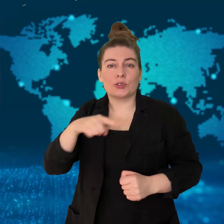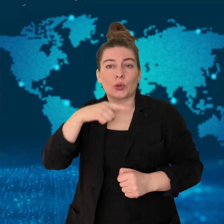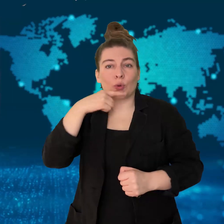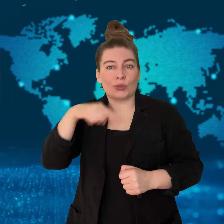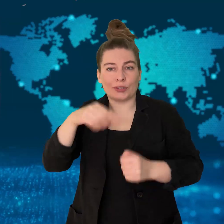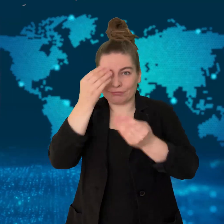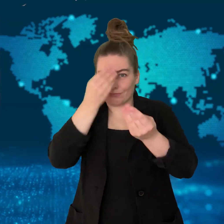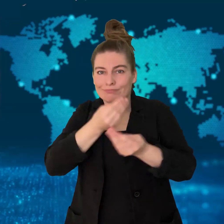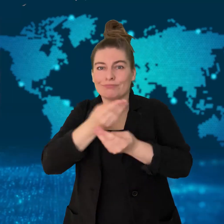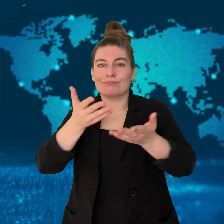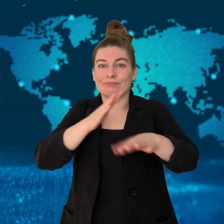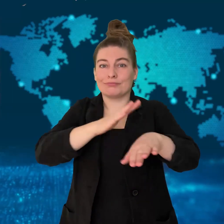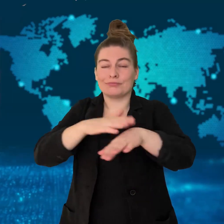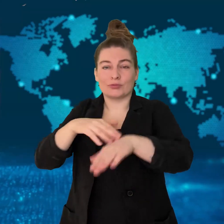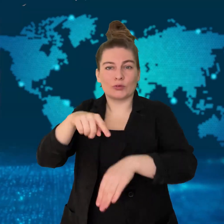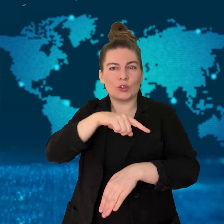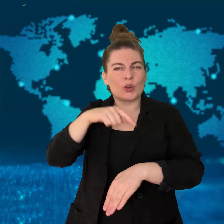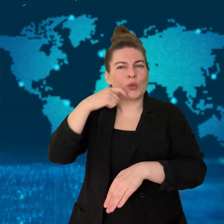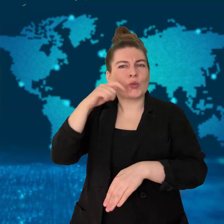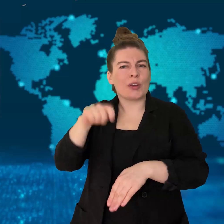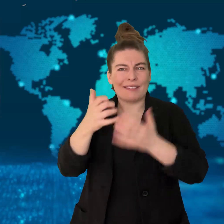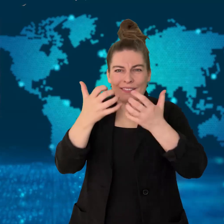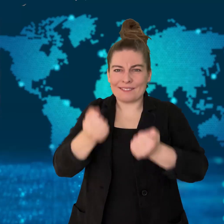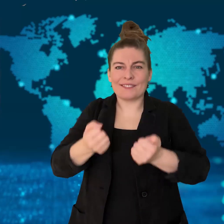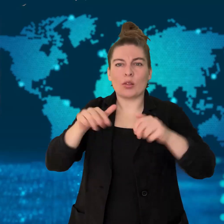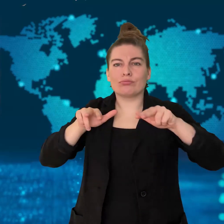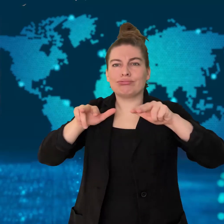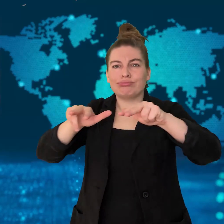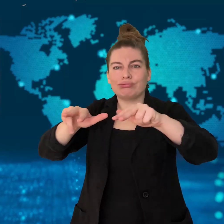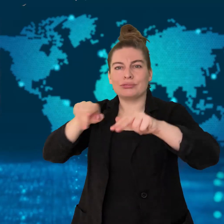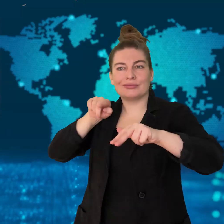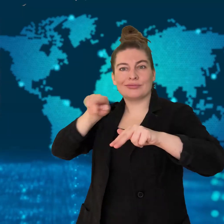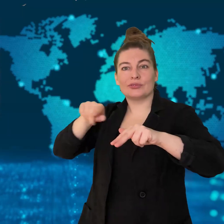in several regions.